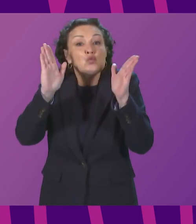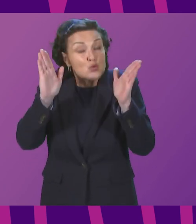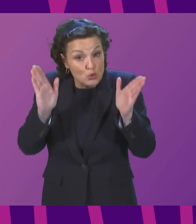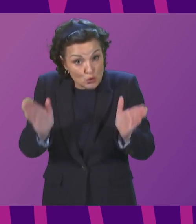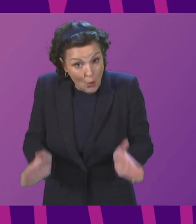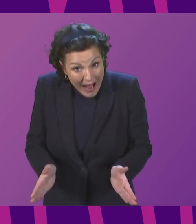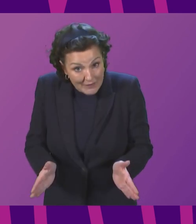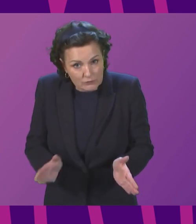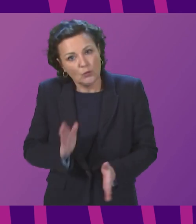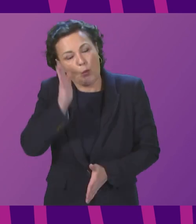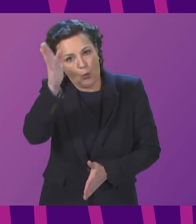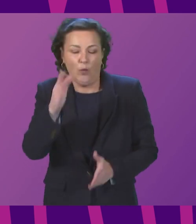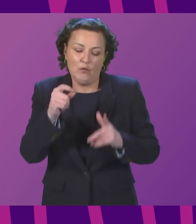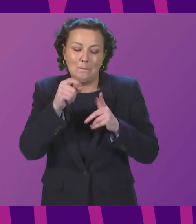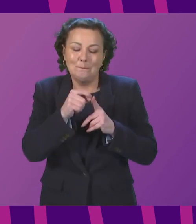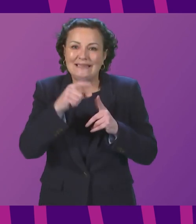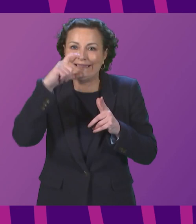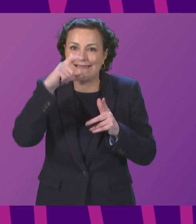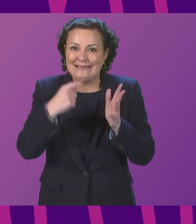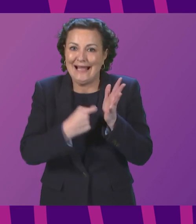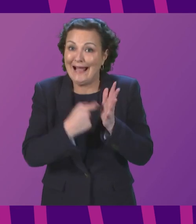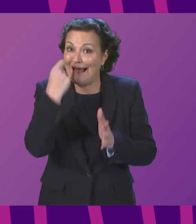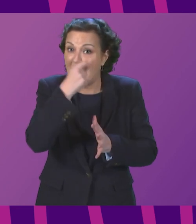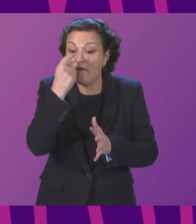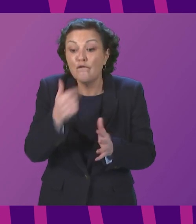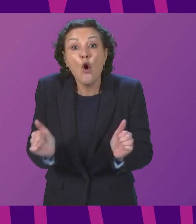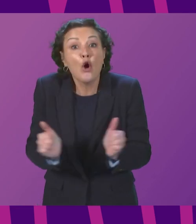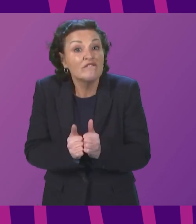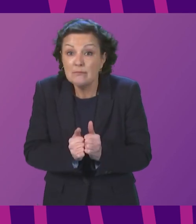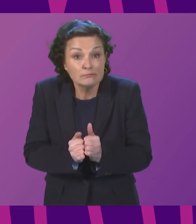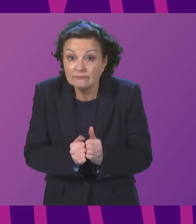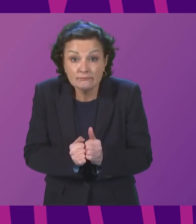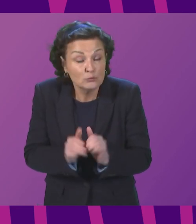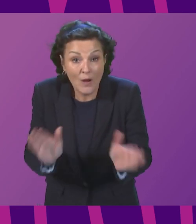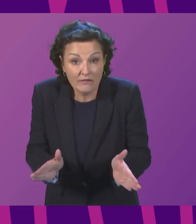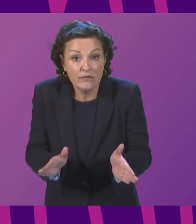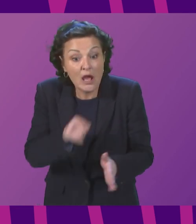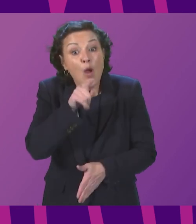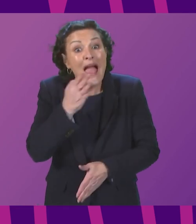take a PCR test to confirm the result. Instead, you must isolate immediately and must also